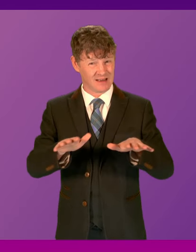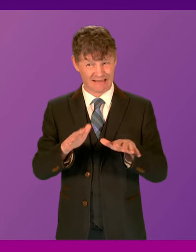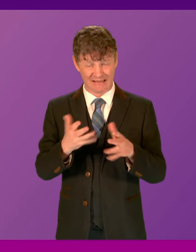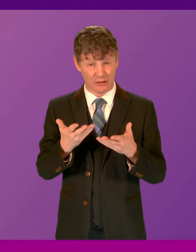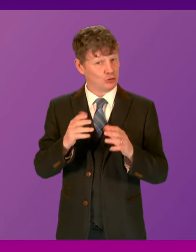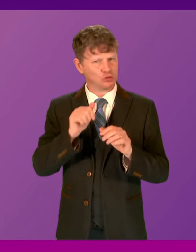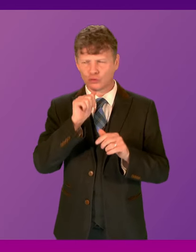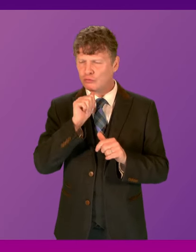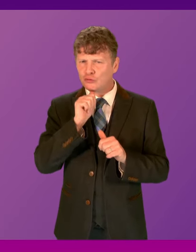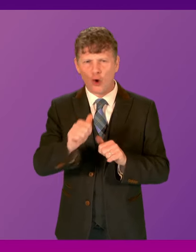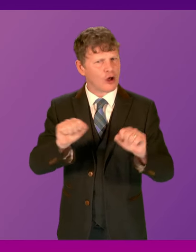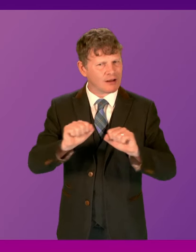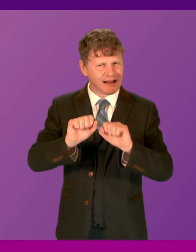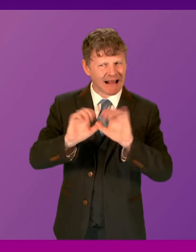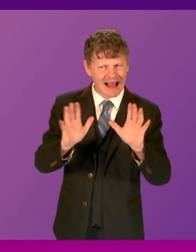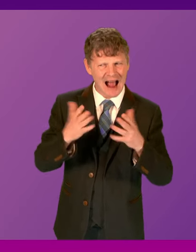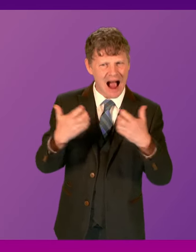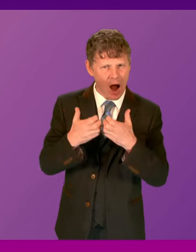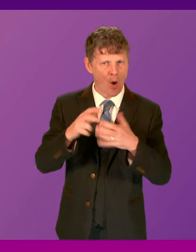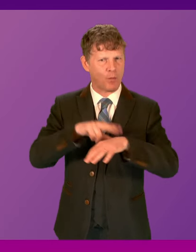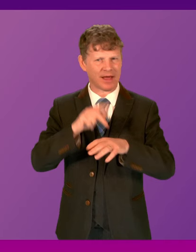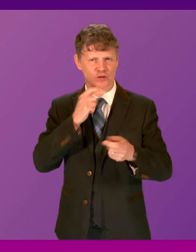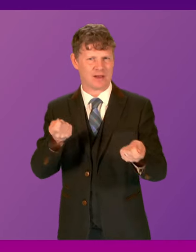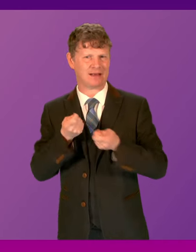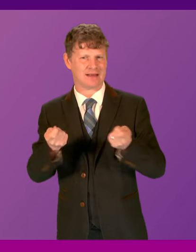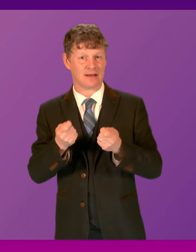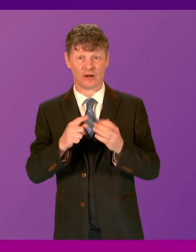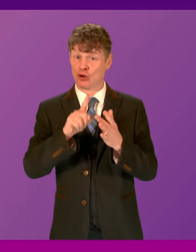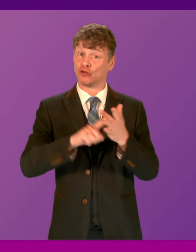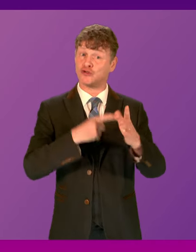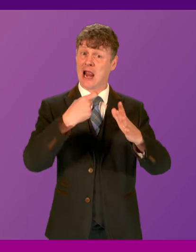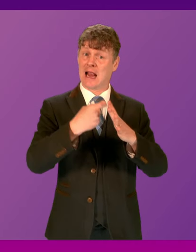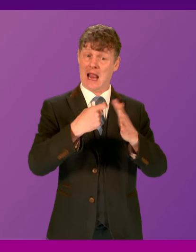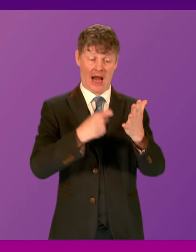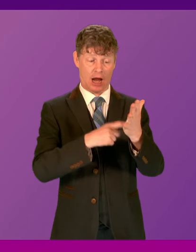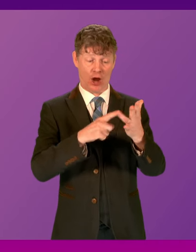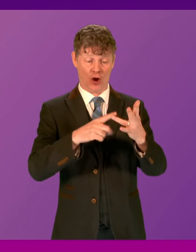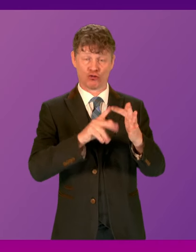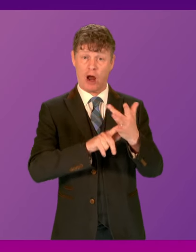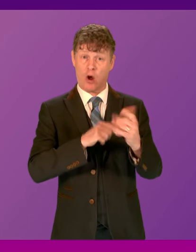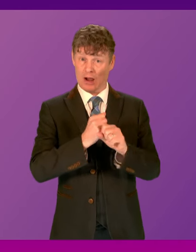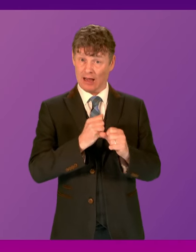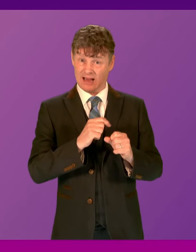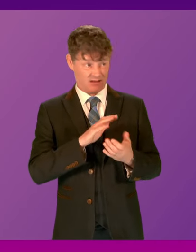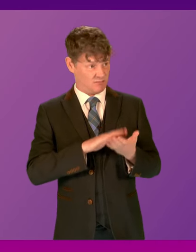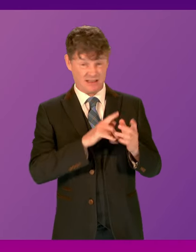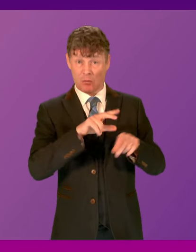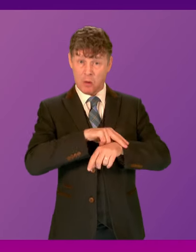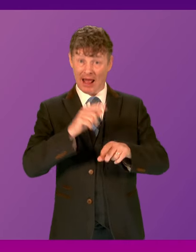the police. People such as J K Rowling could have the police at their door every day for making